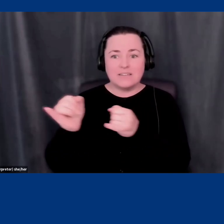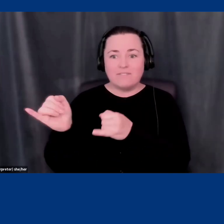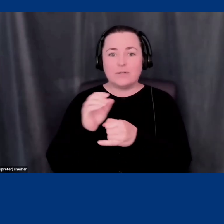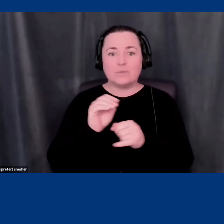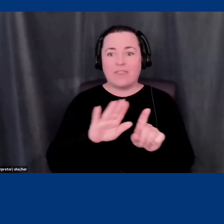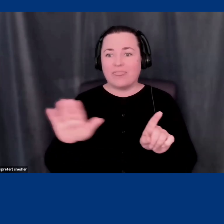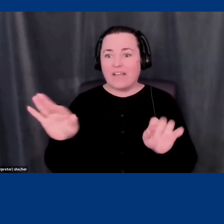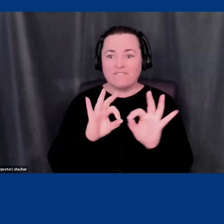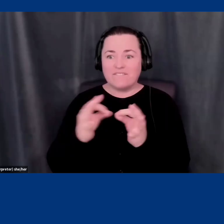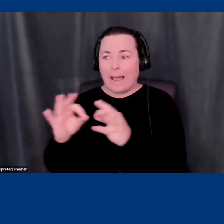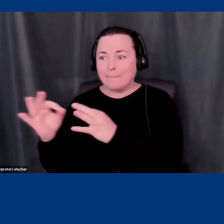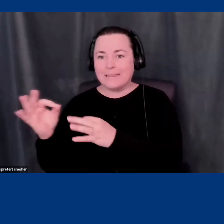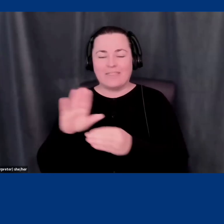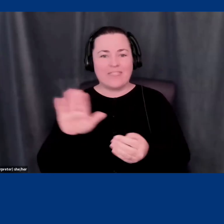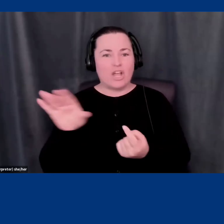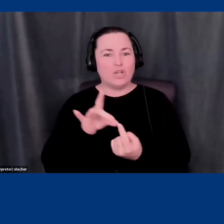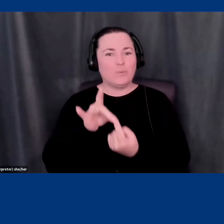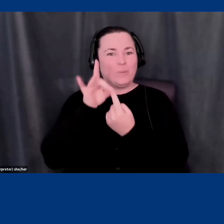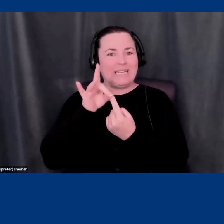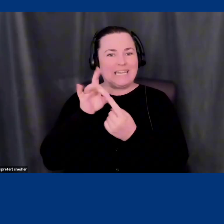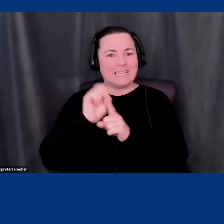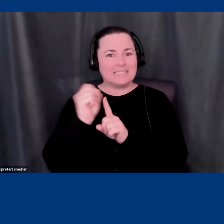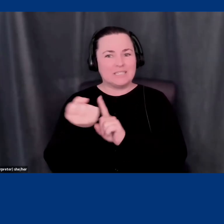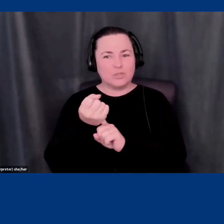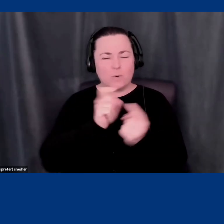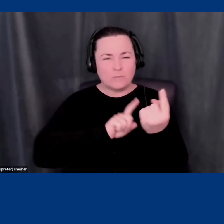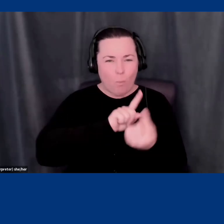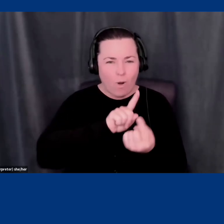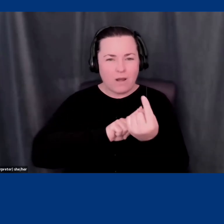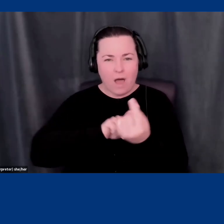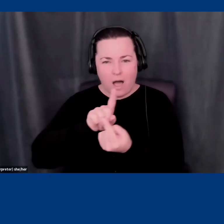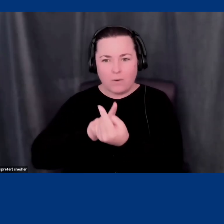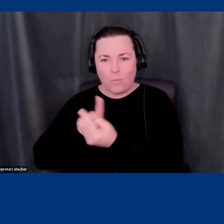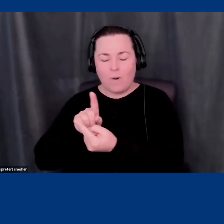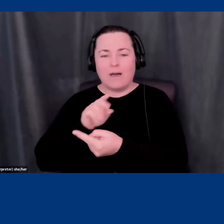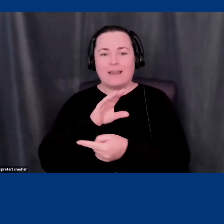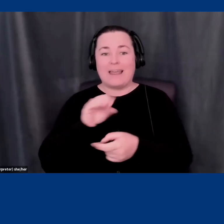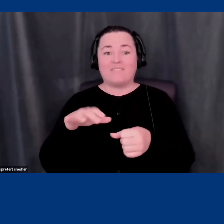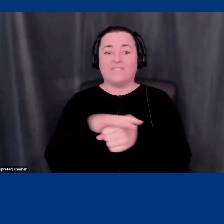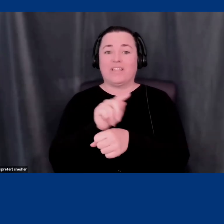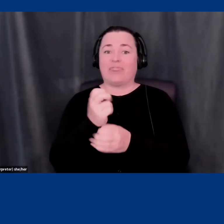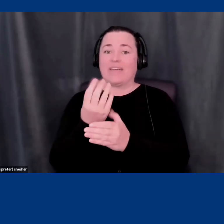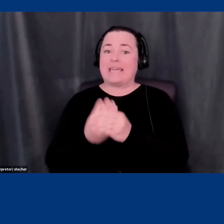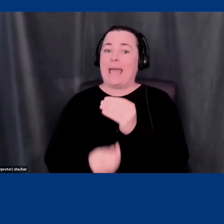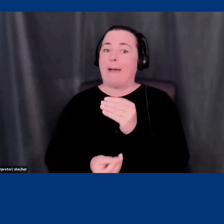basis. And then filling those gaps as needed. And so everybody's experience is very different.